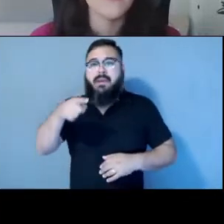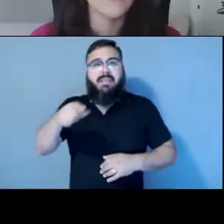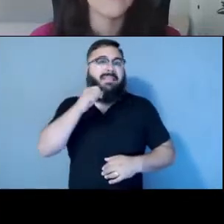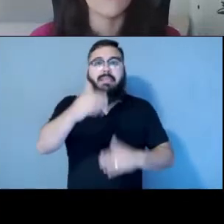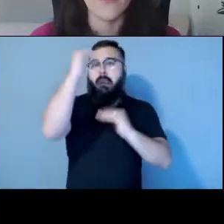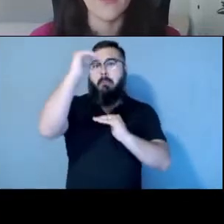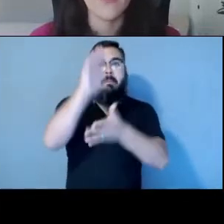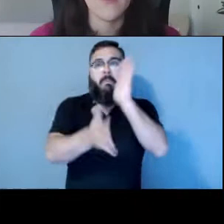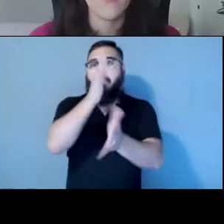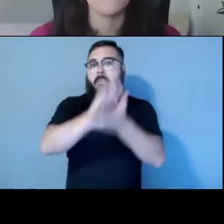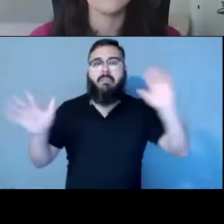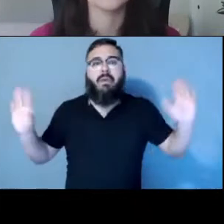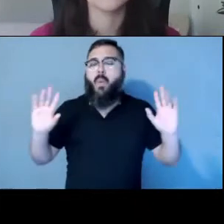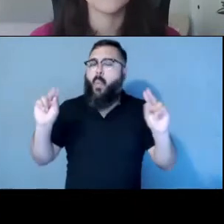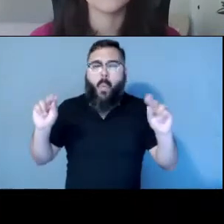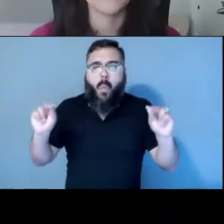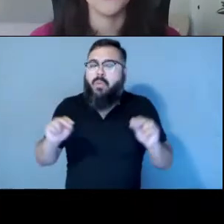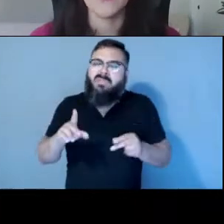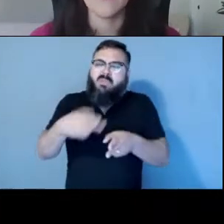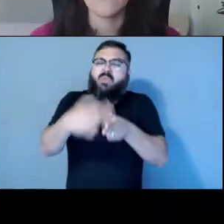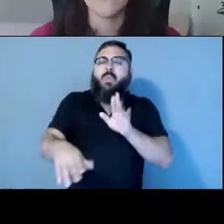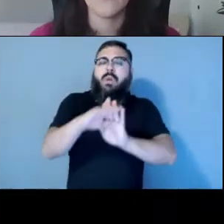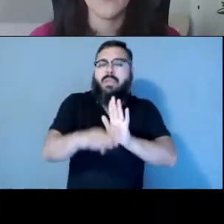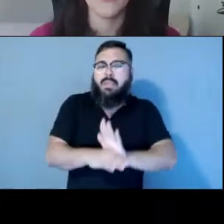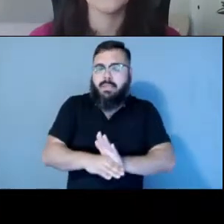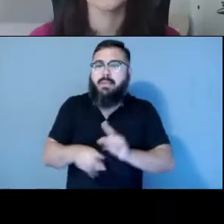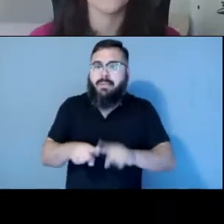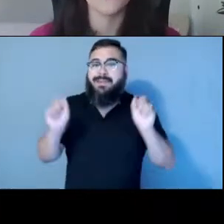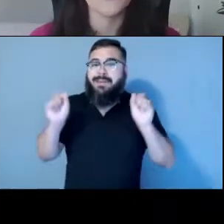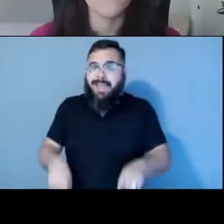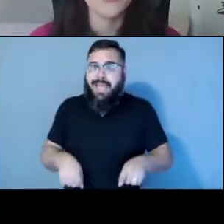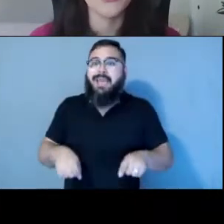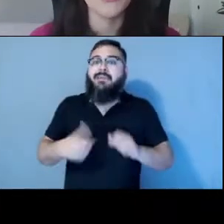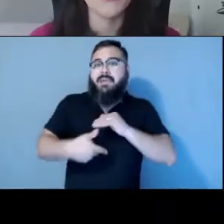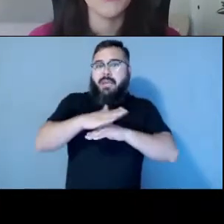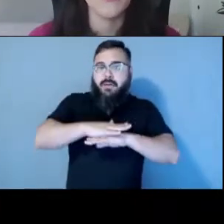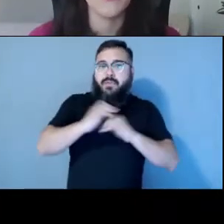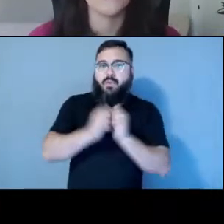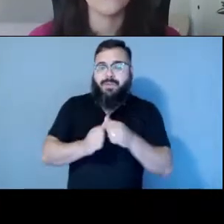this is not everything, but here are some things that could be covered under the broader definition